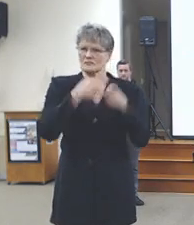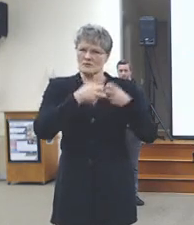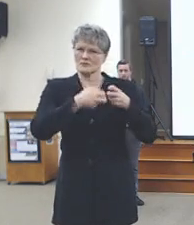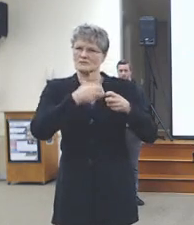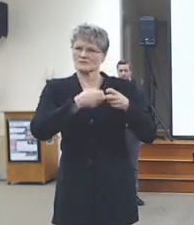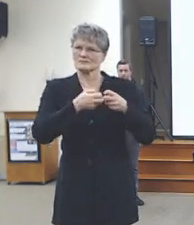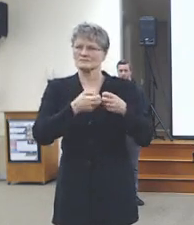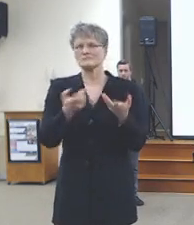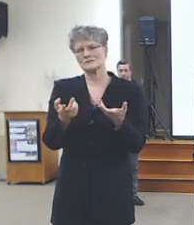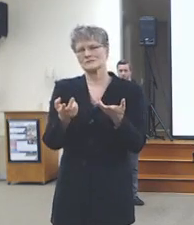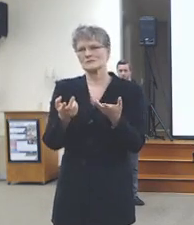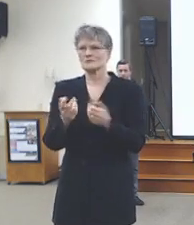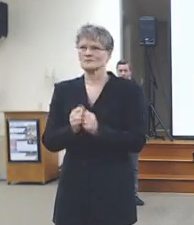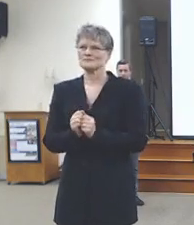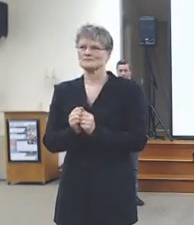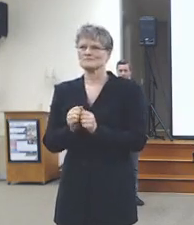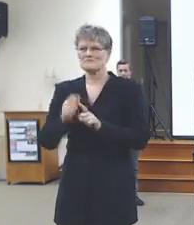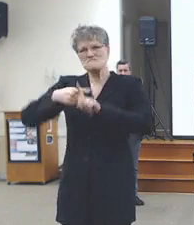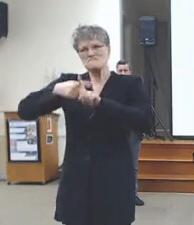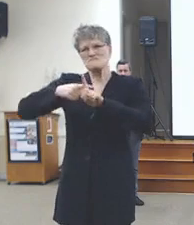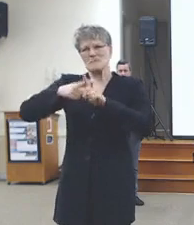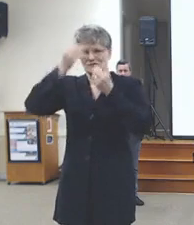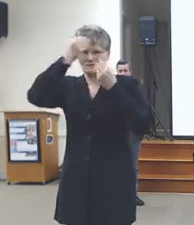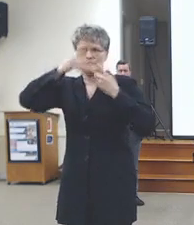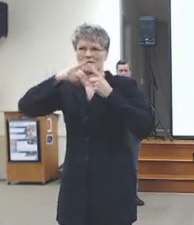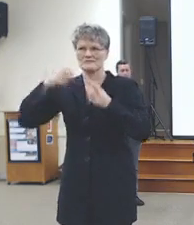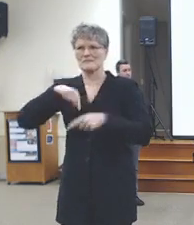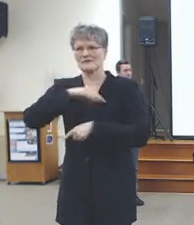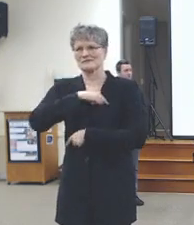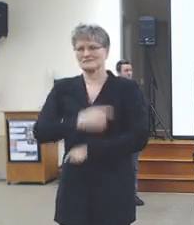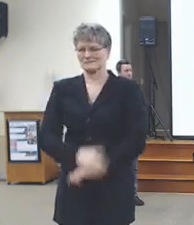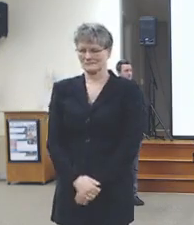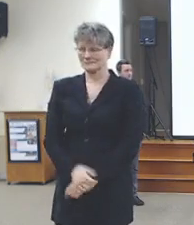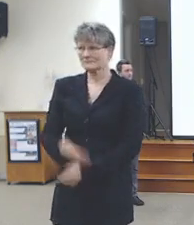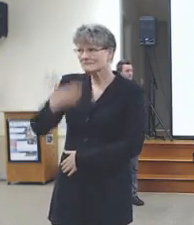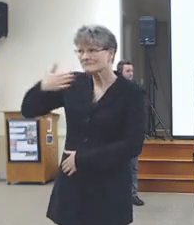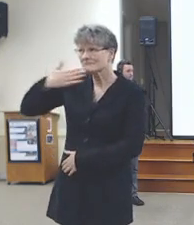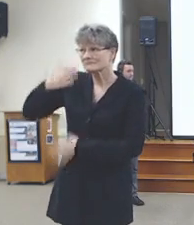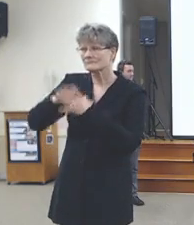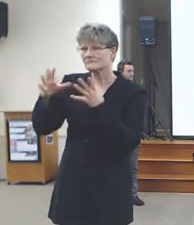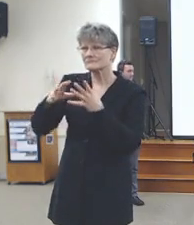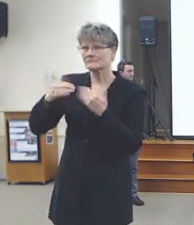a bright note for us. Alright thank you so much. And then, joining us today is Mr.